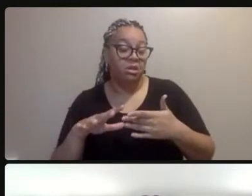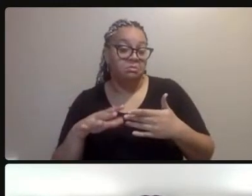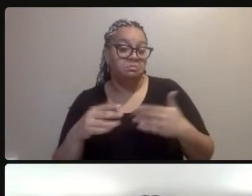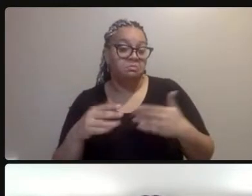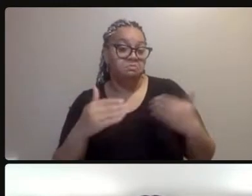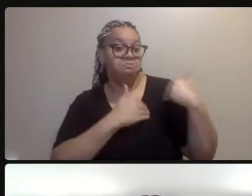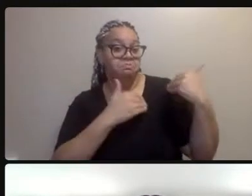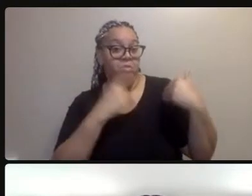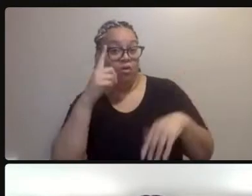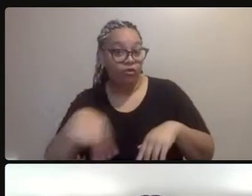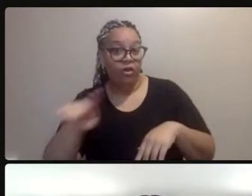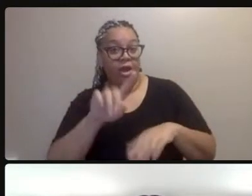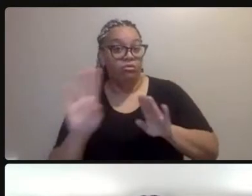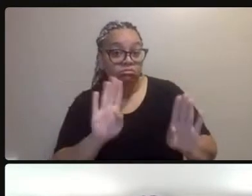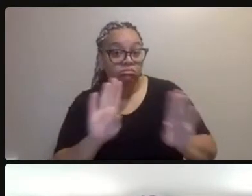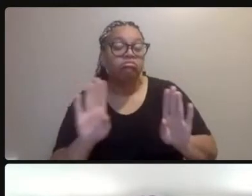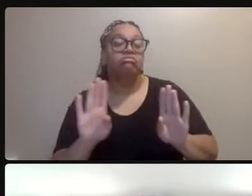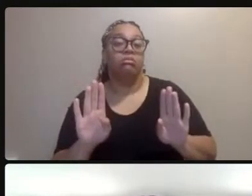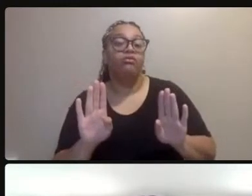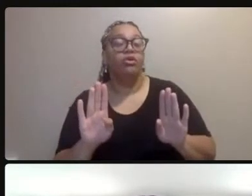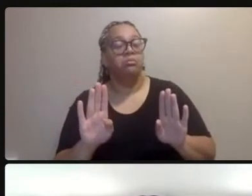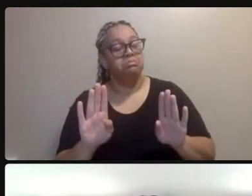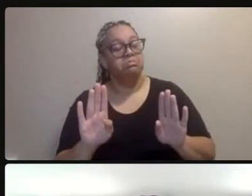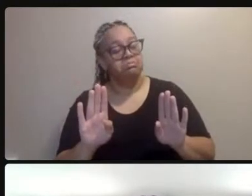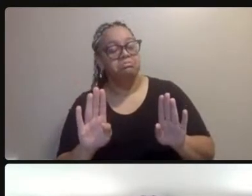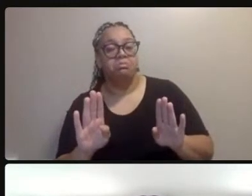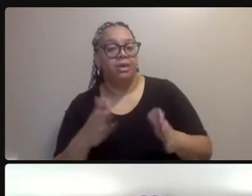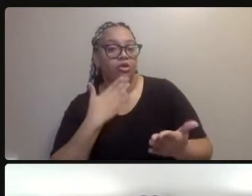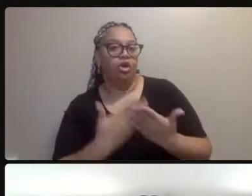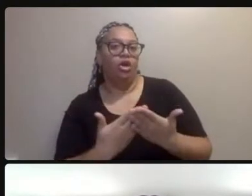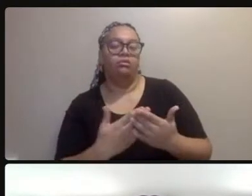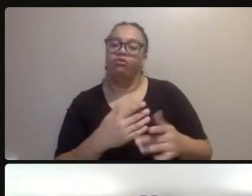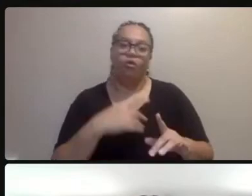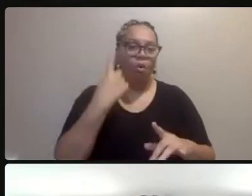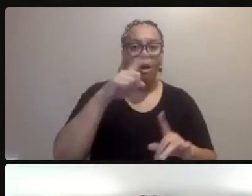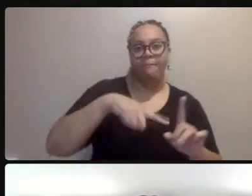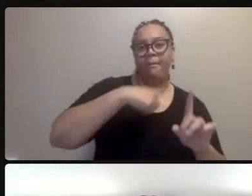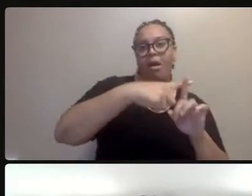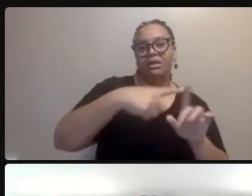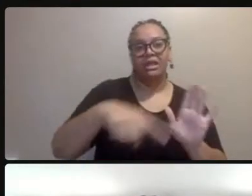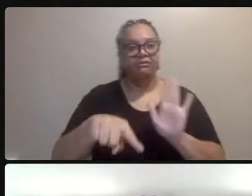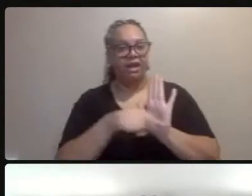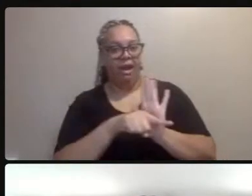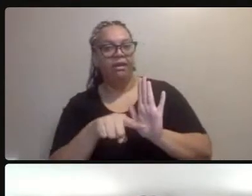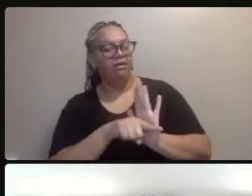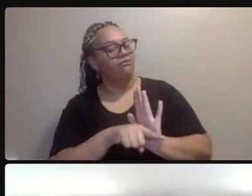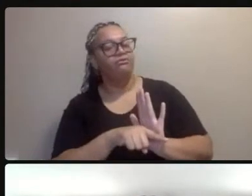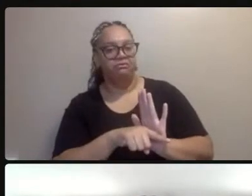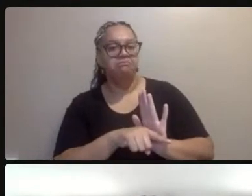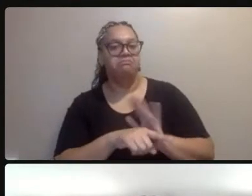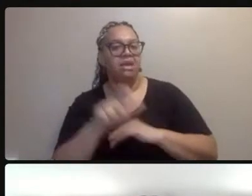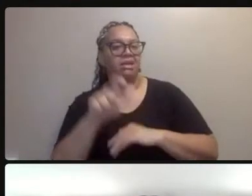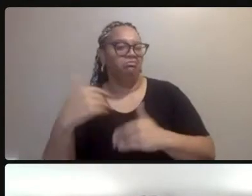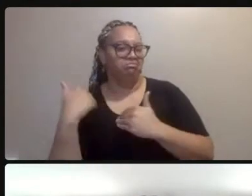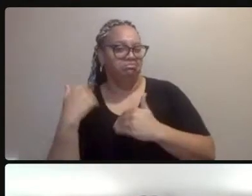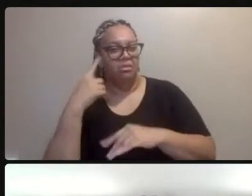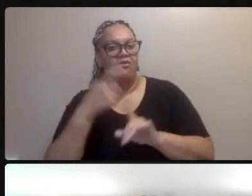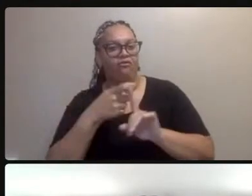HOLDING STUDENTS RESPONSES FOR THEIR BEHAVIOR AND THEIR LEARNING THROUGH CONSEQUENCES